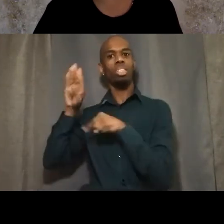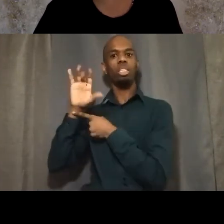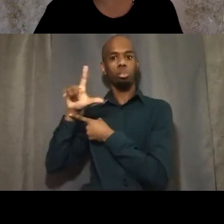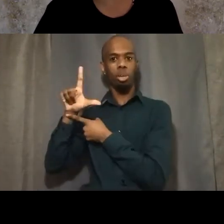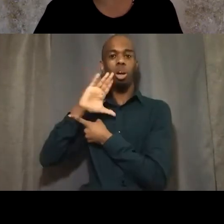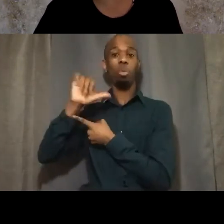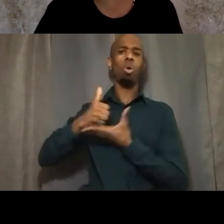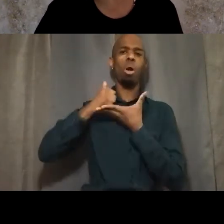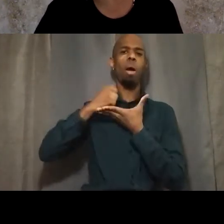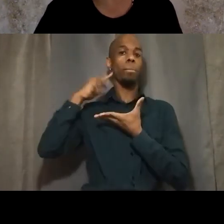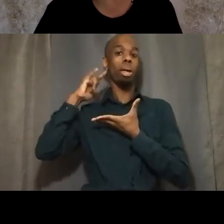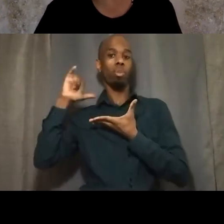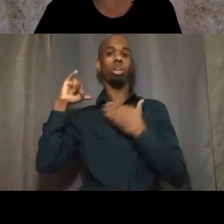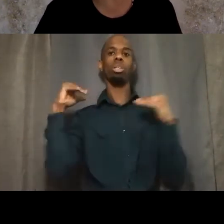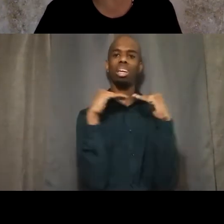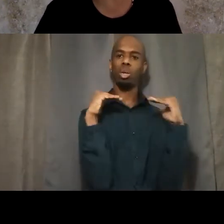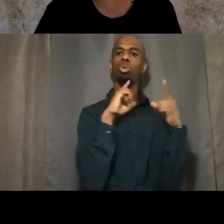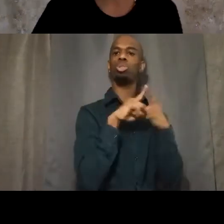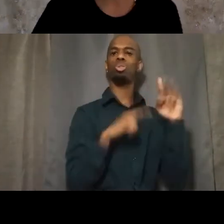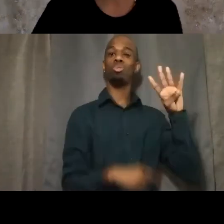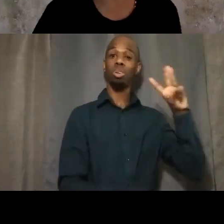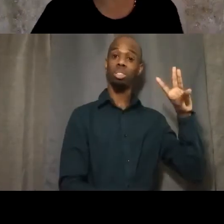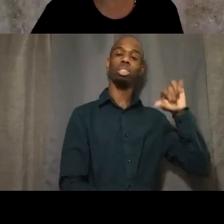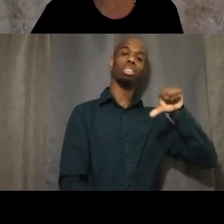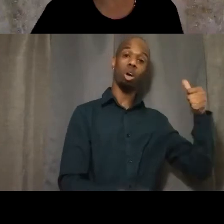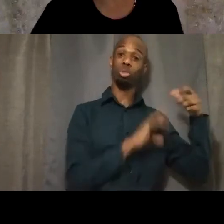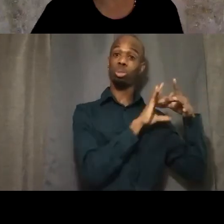with 46 other states that provides a mechanism